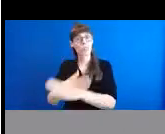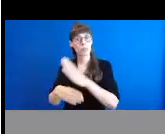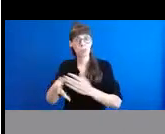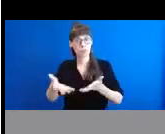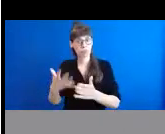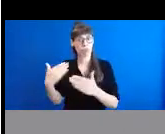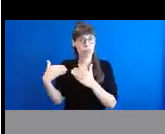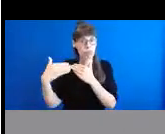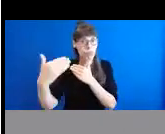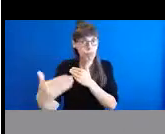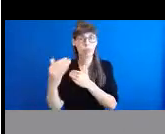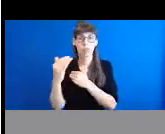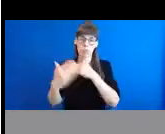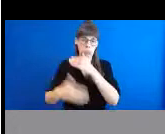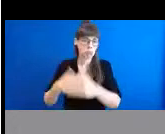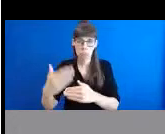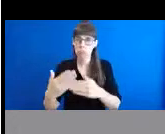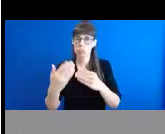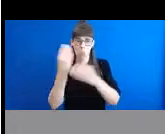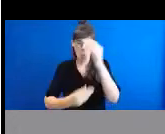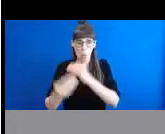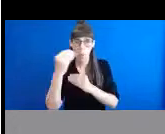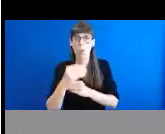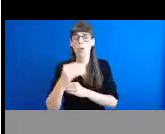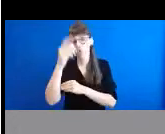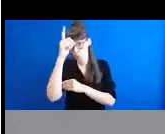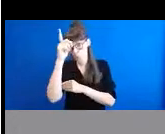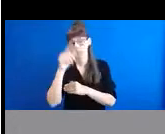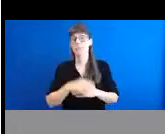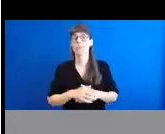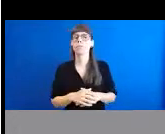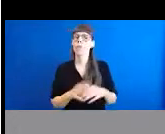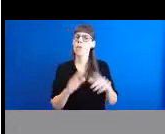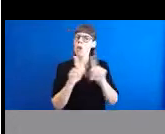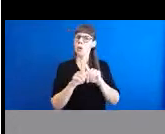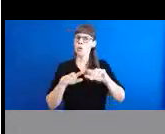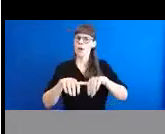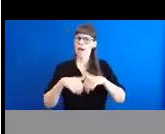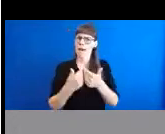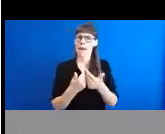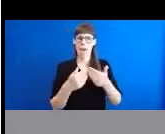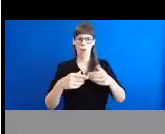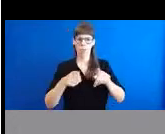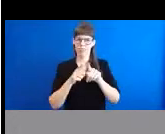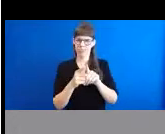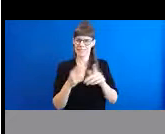education, the document describes how UNICEF ensured learning continuity for children with disabilities in Jordan